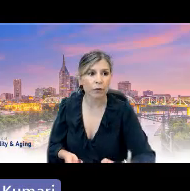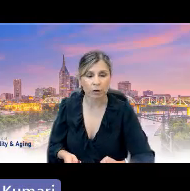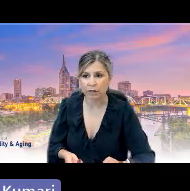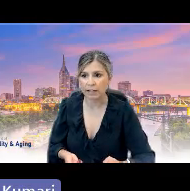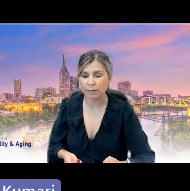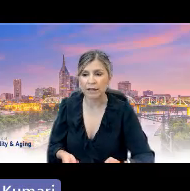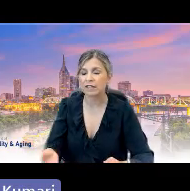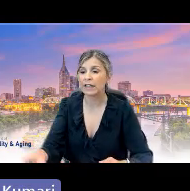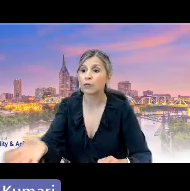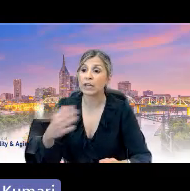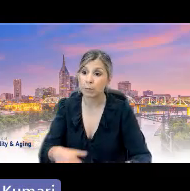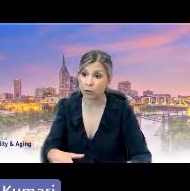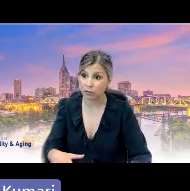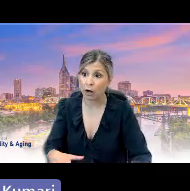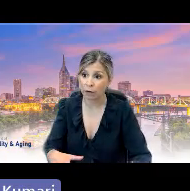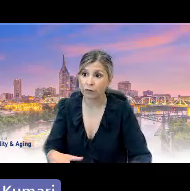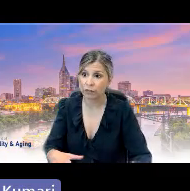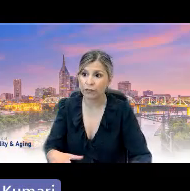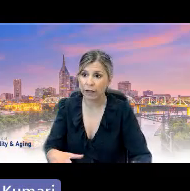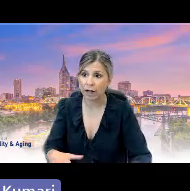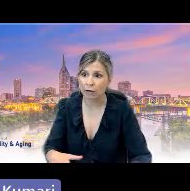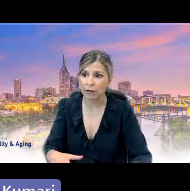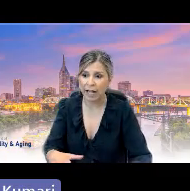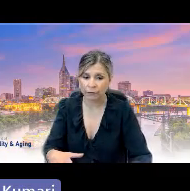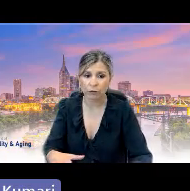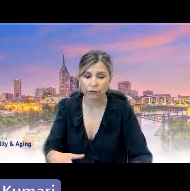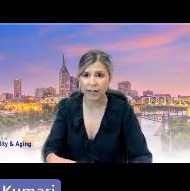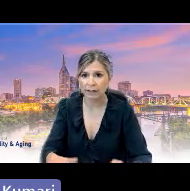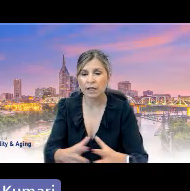expenses and get reimbursed off of the off after the fact.